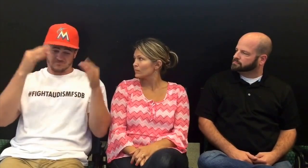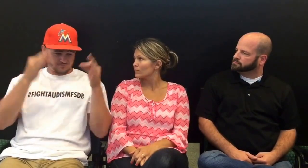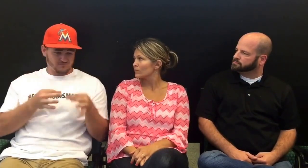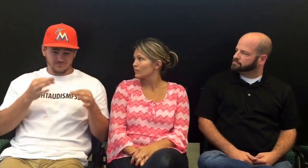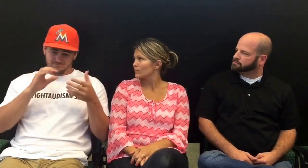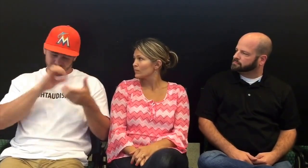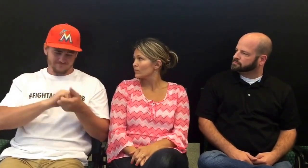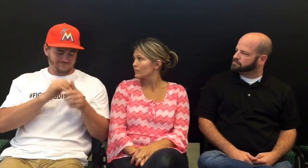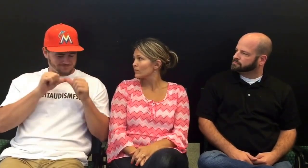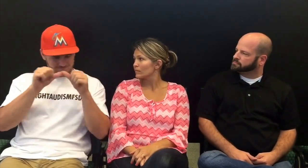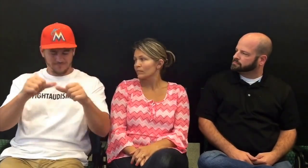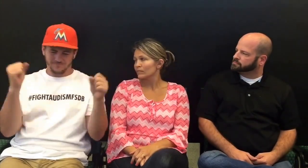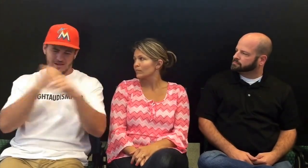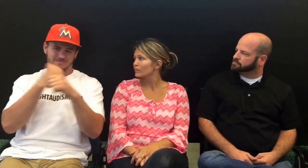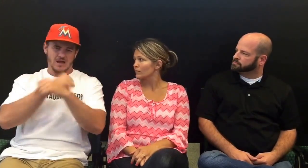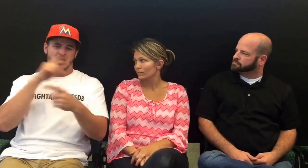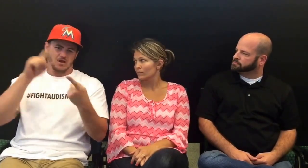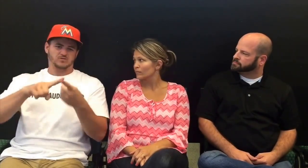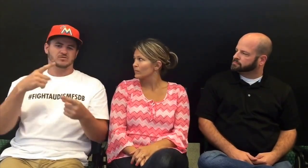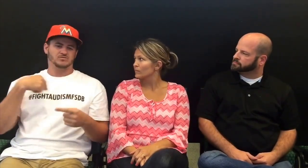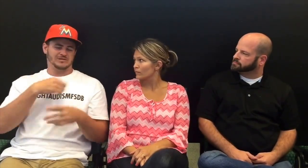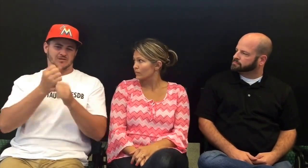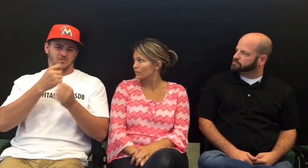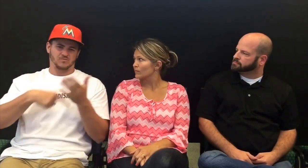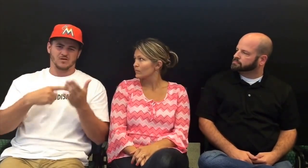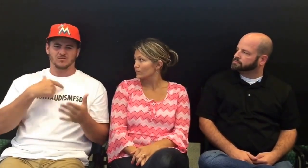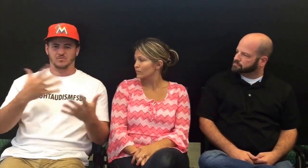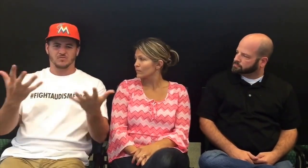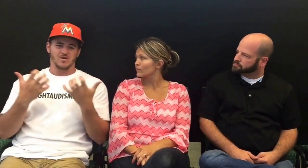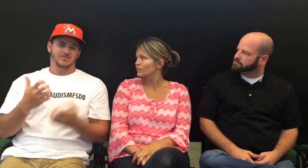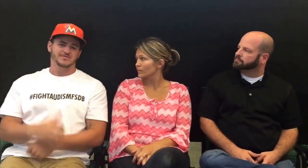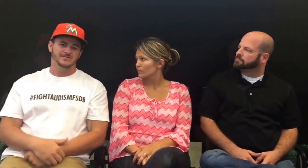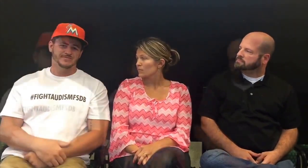We will keep on fighting until we get what we want.